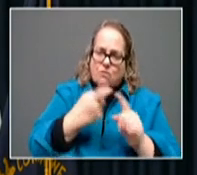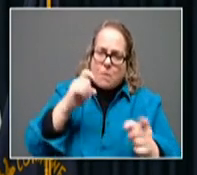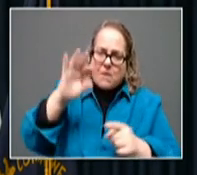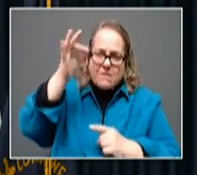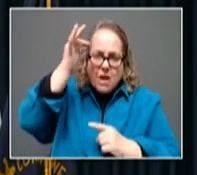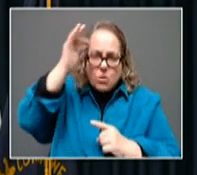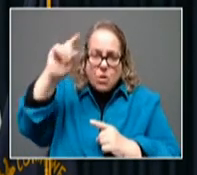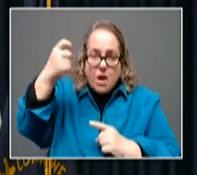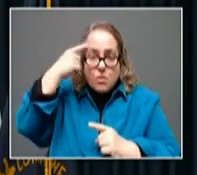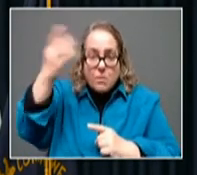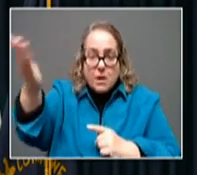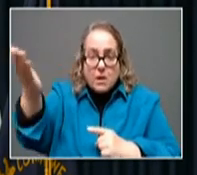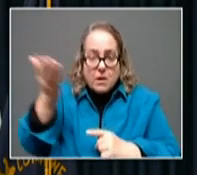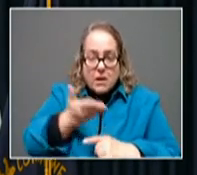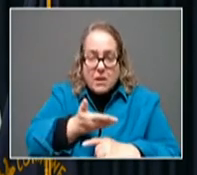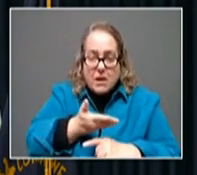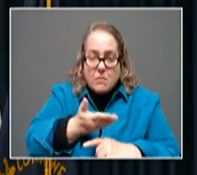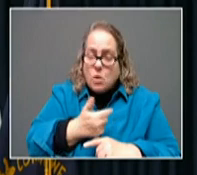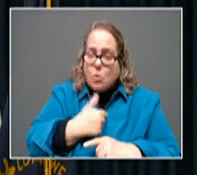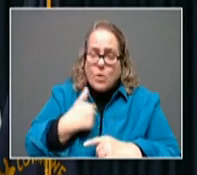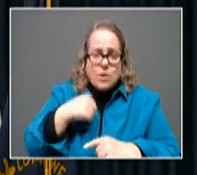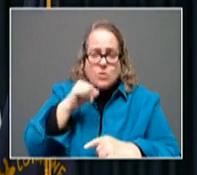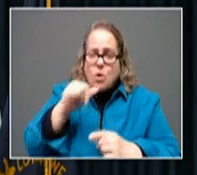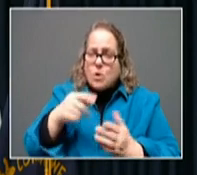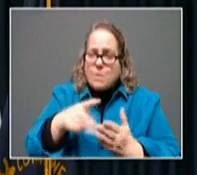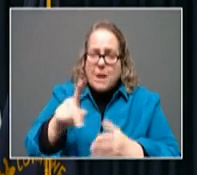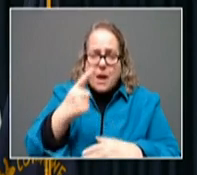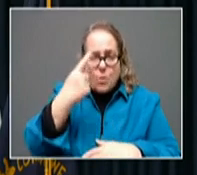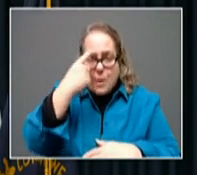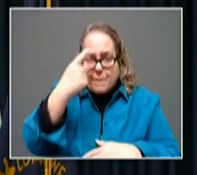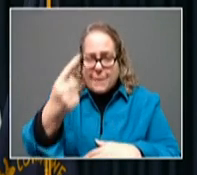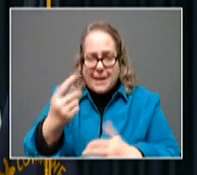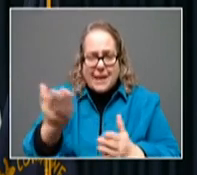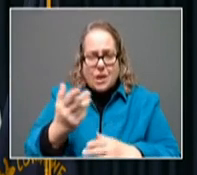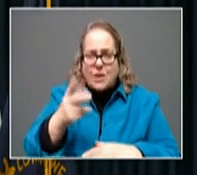pay one penny of it here in Kentucky to get the extra help and I for one